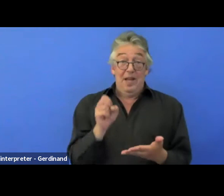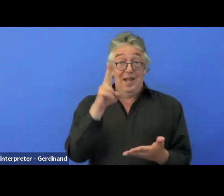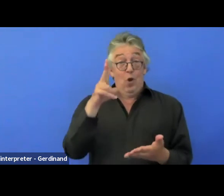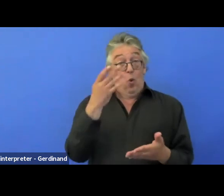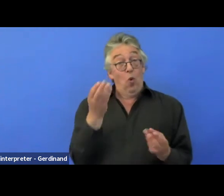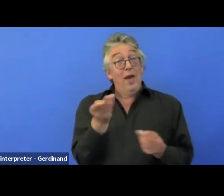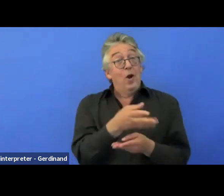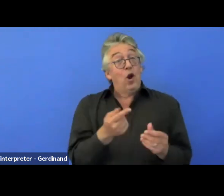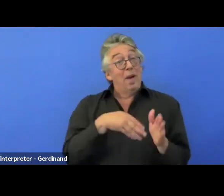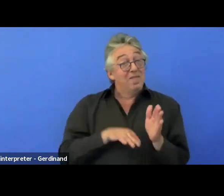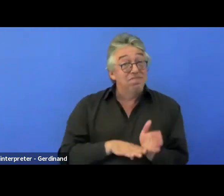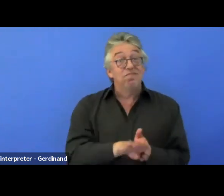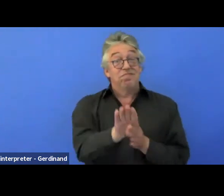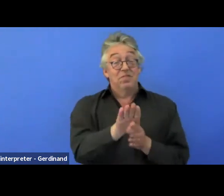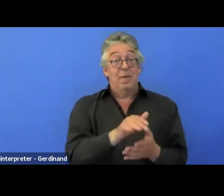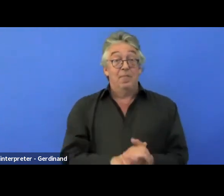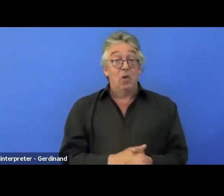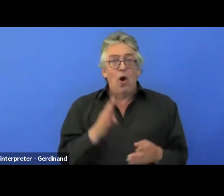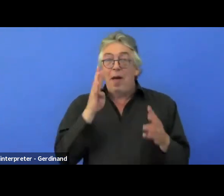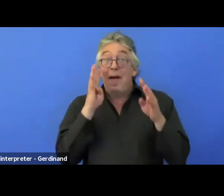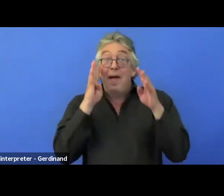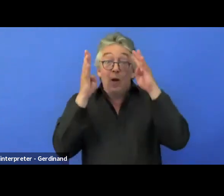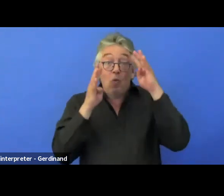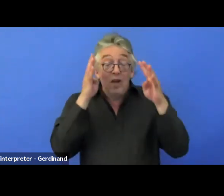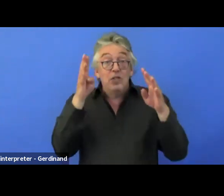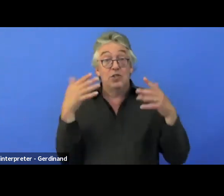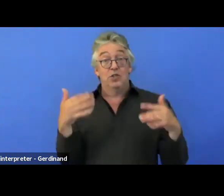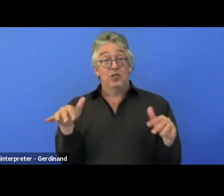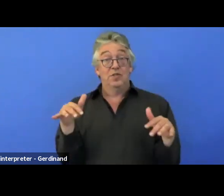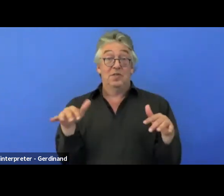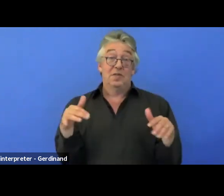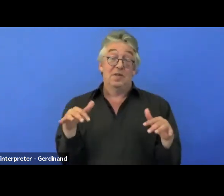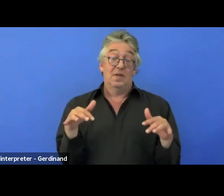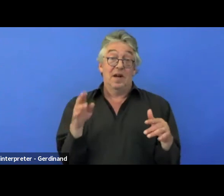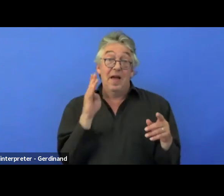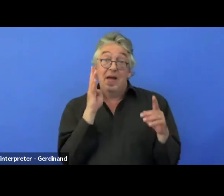Innovation is considered a synonym or contributing to competitiveness.